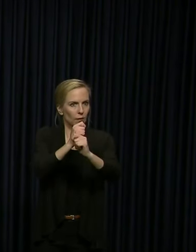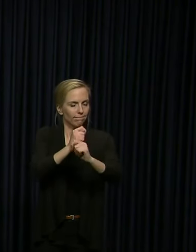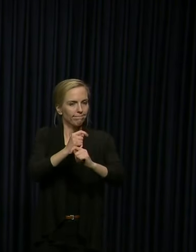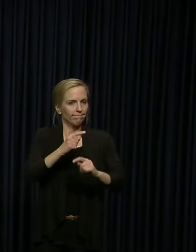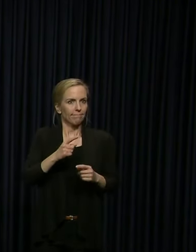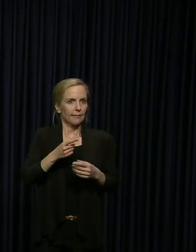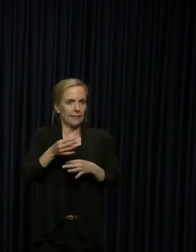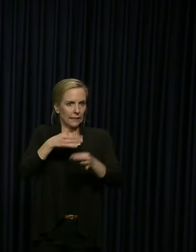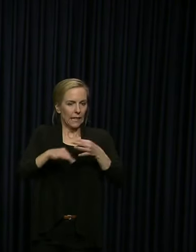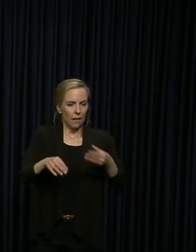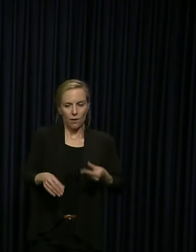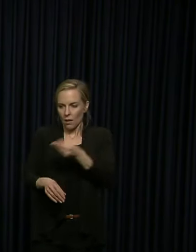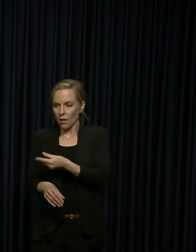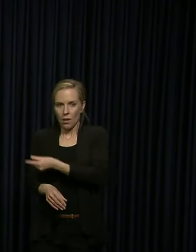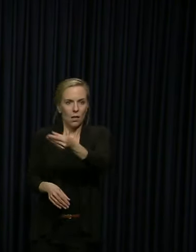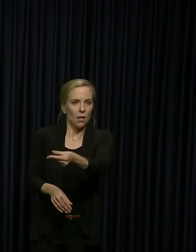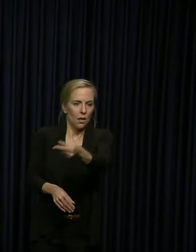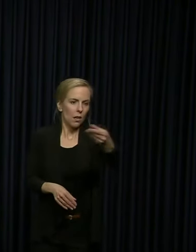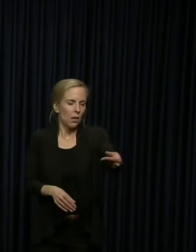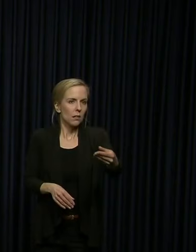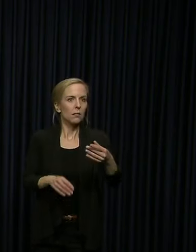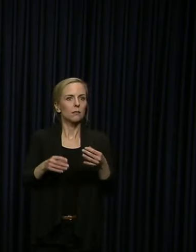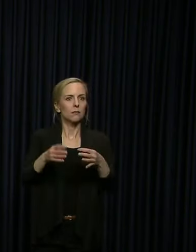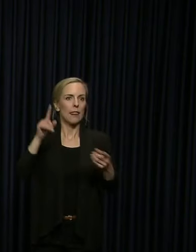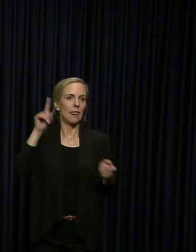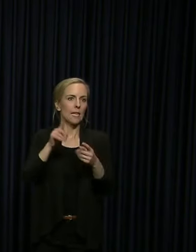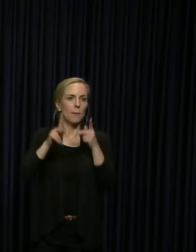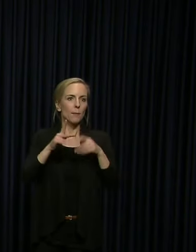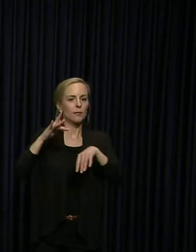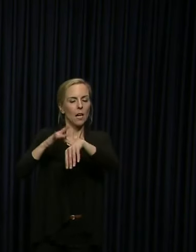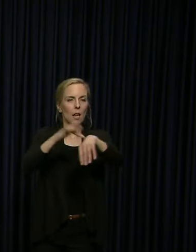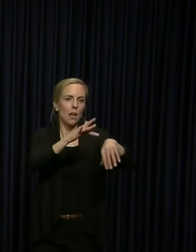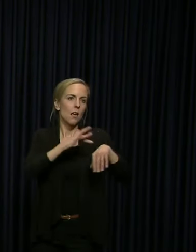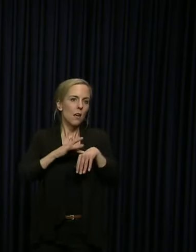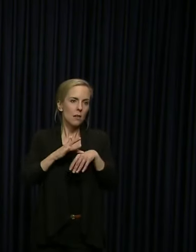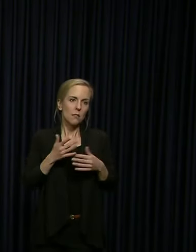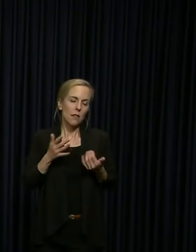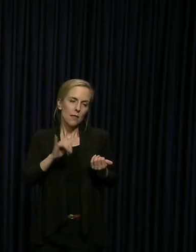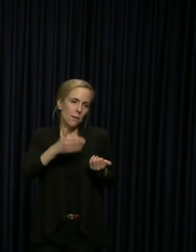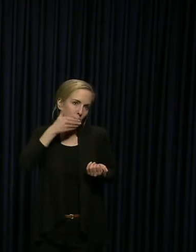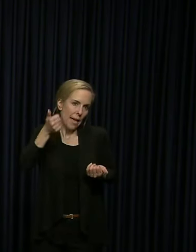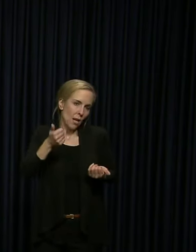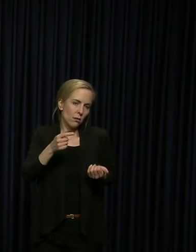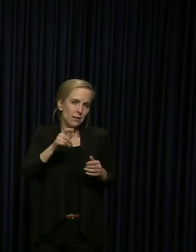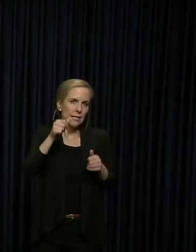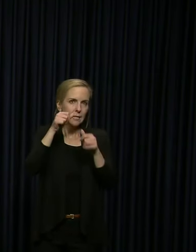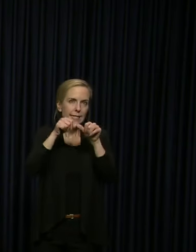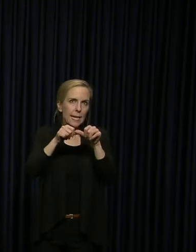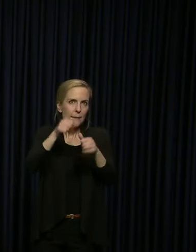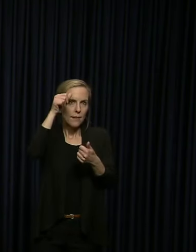TOLL IN THE U.S. MAY BE UNDERREPORTED BECAUSE OF